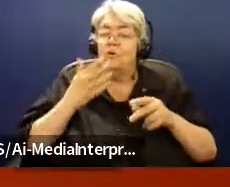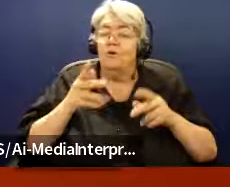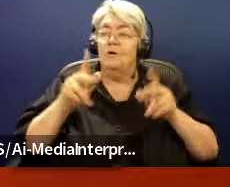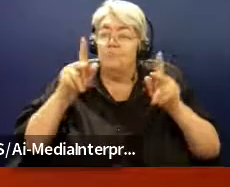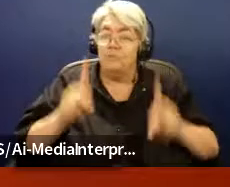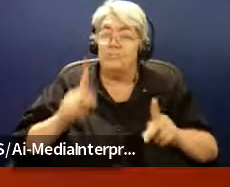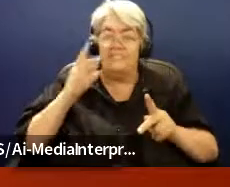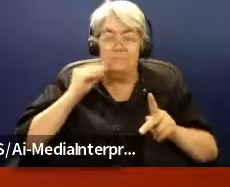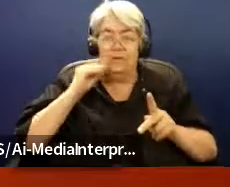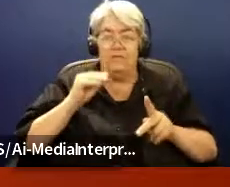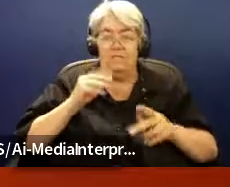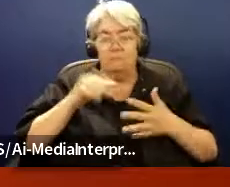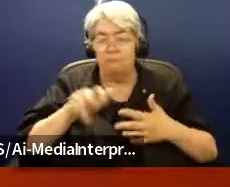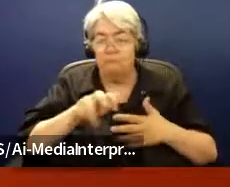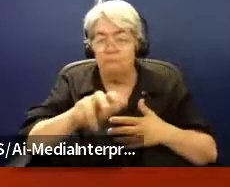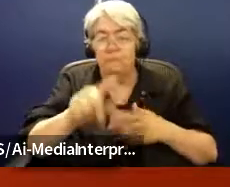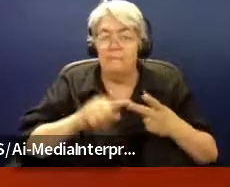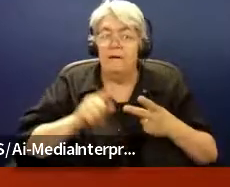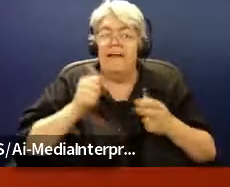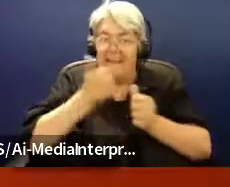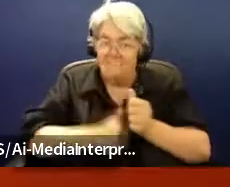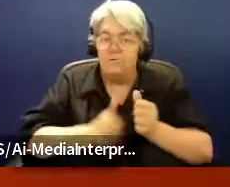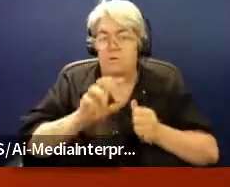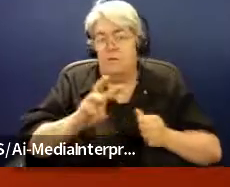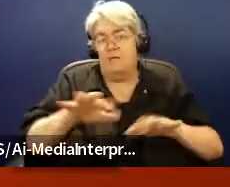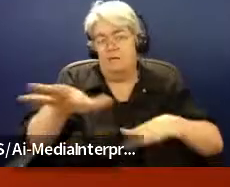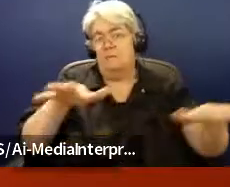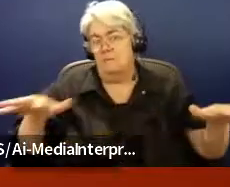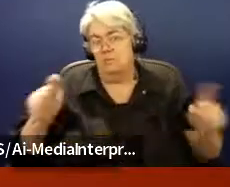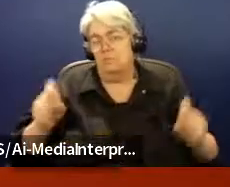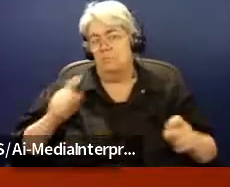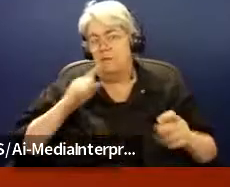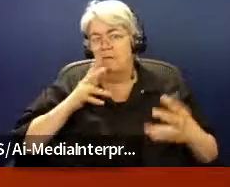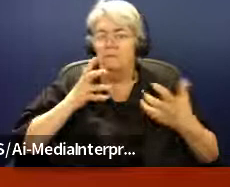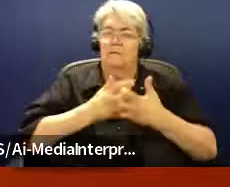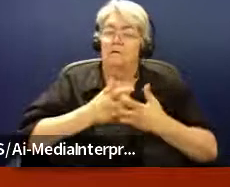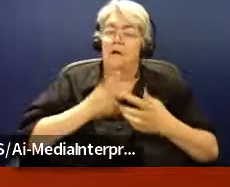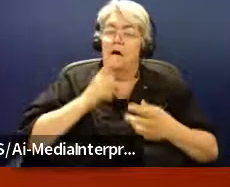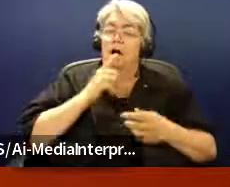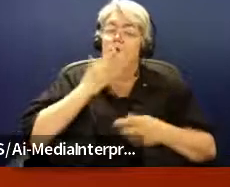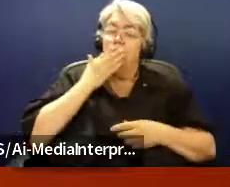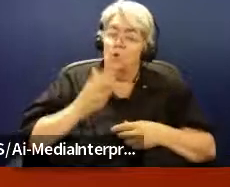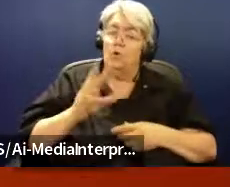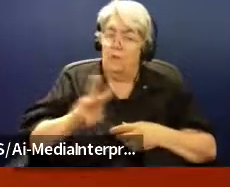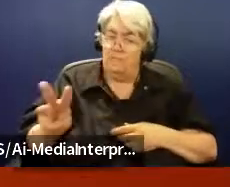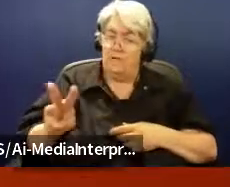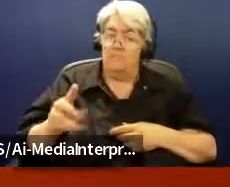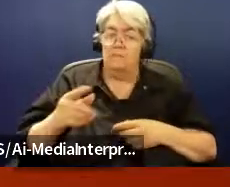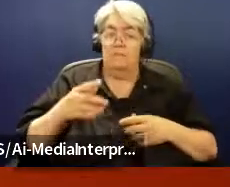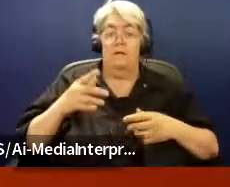It is not just a good user experience but it is what we should be doing for every site.